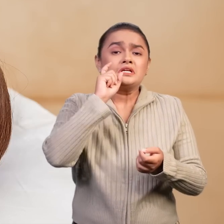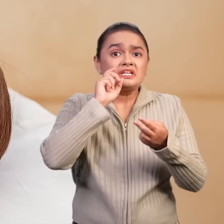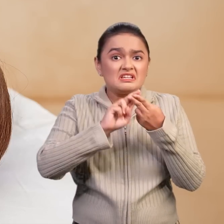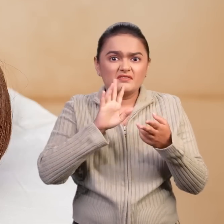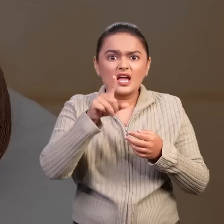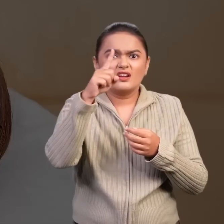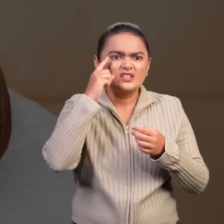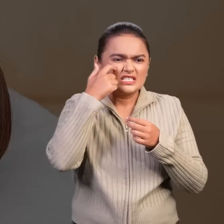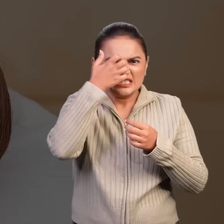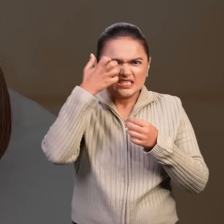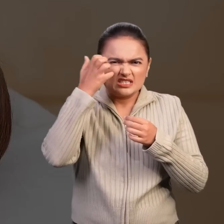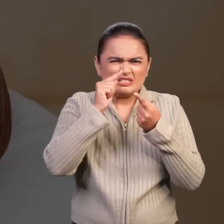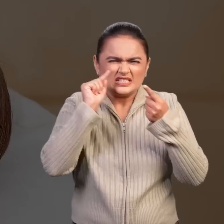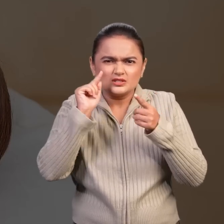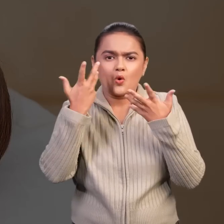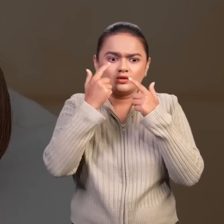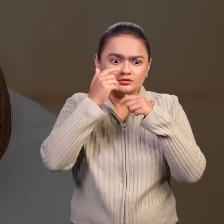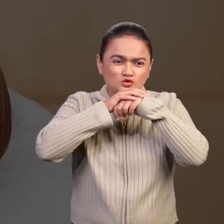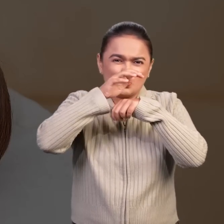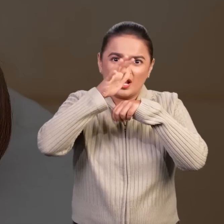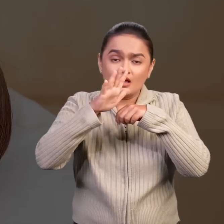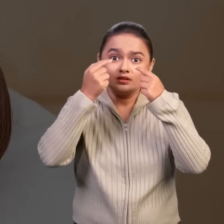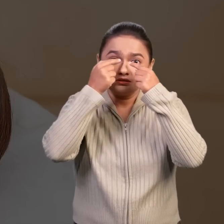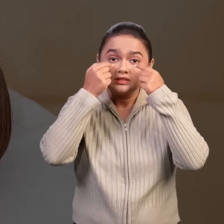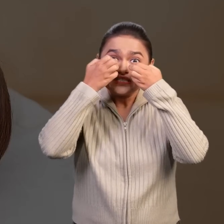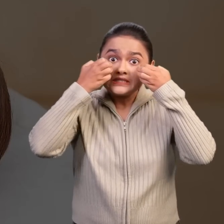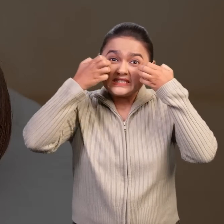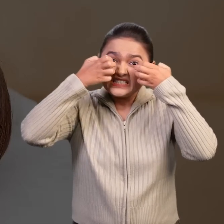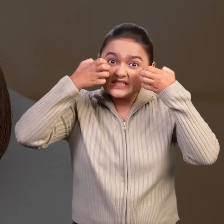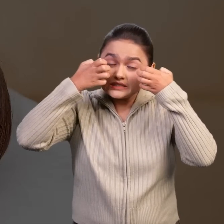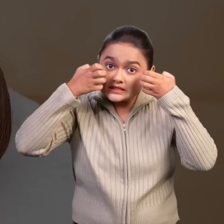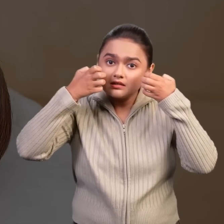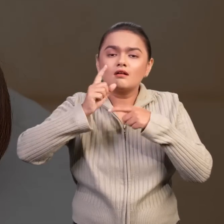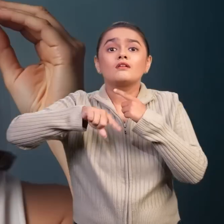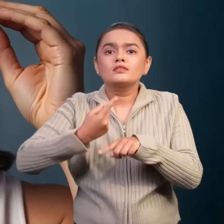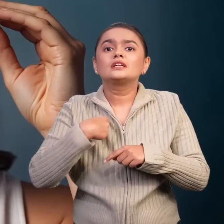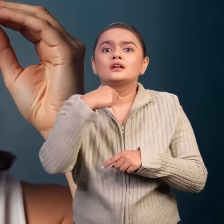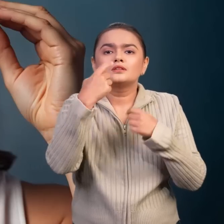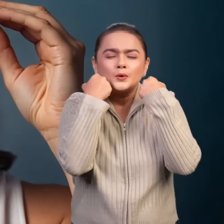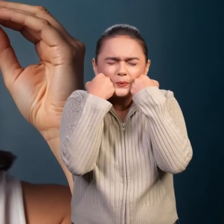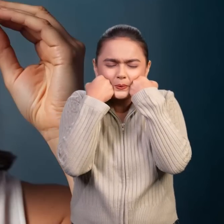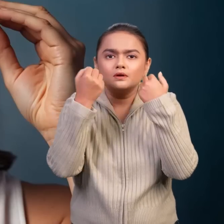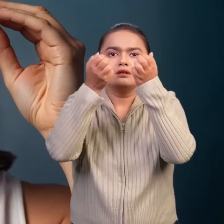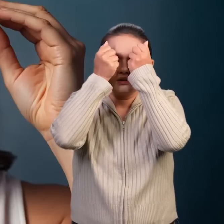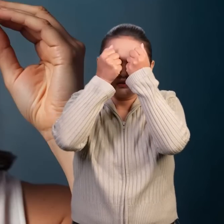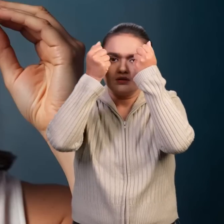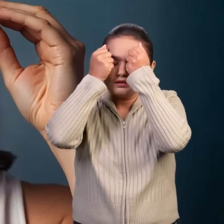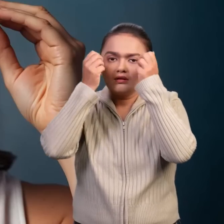If, however, you've had an allergy and you've got a swelling around the eye, which is itchy, then I typically ask you to do a cold compress.